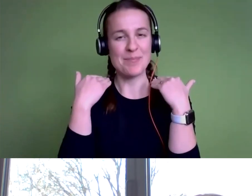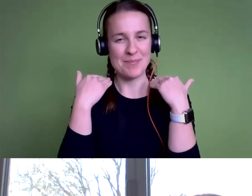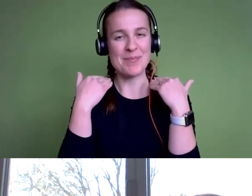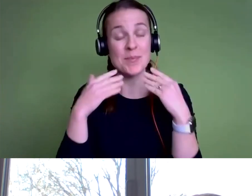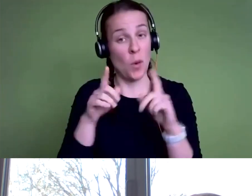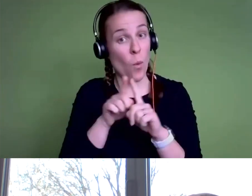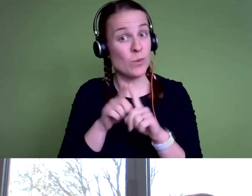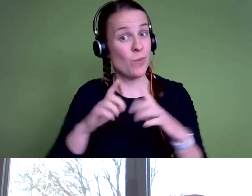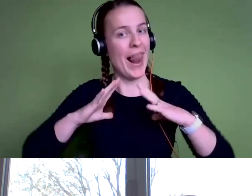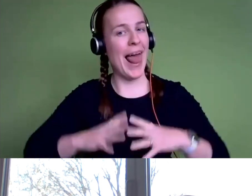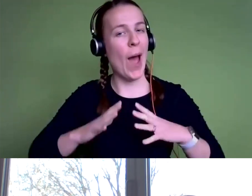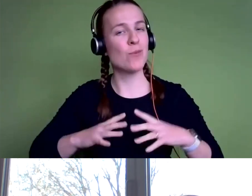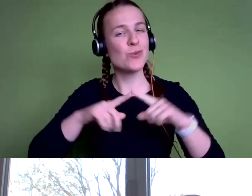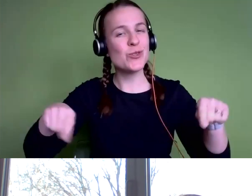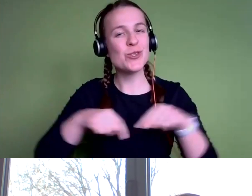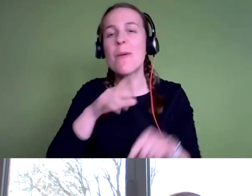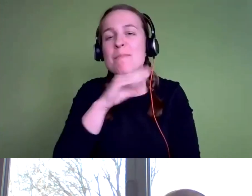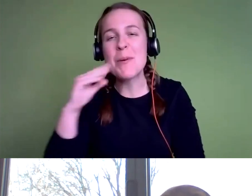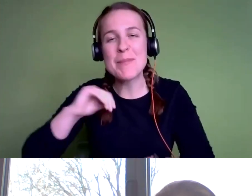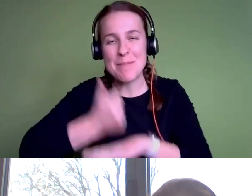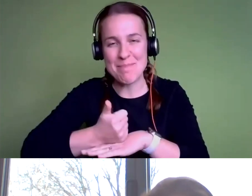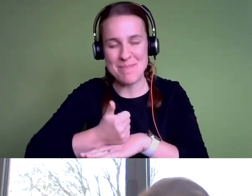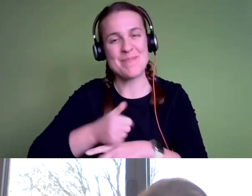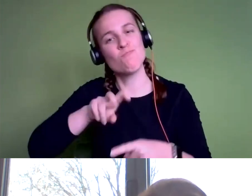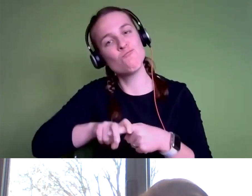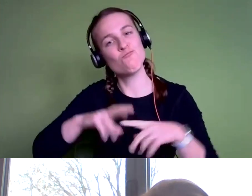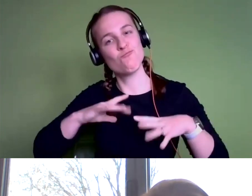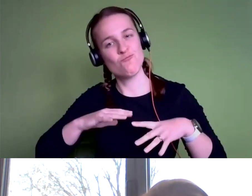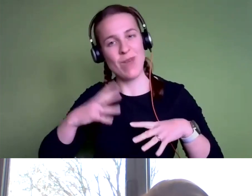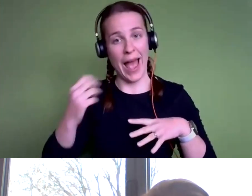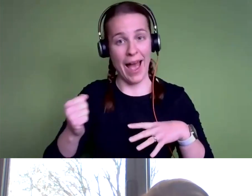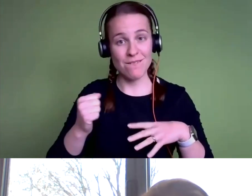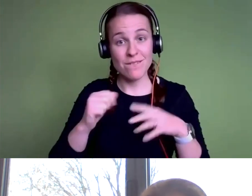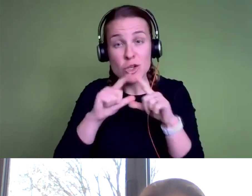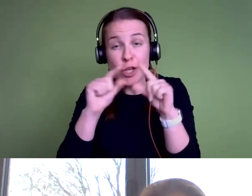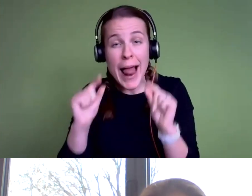I am a white female, with short blond hair . I am also sat in my